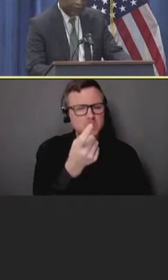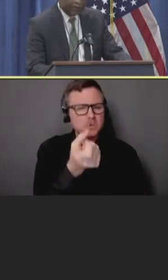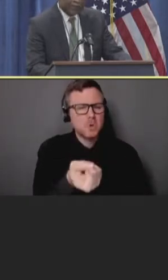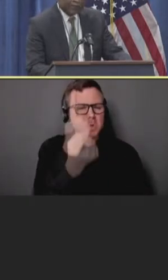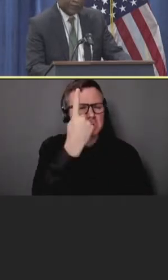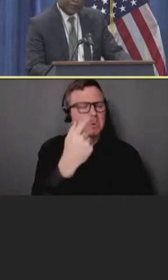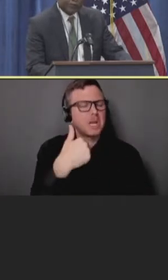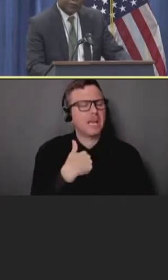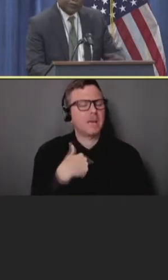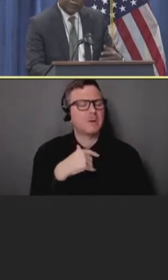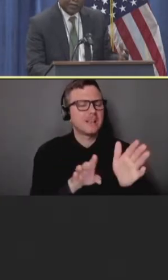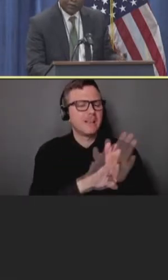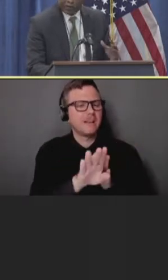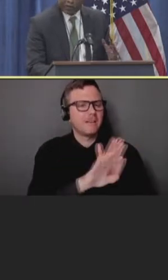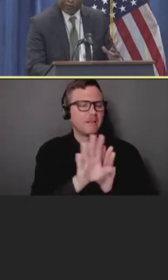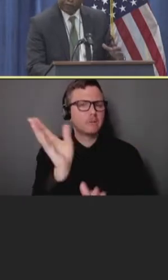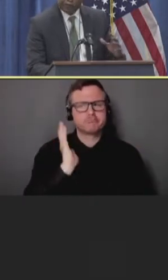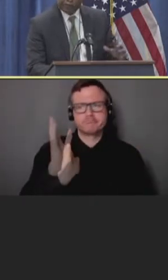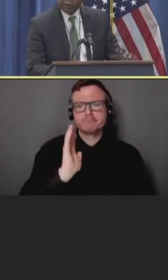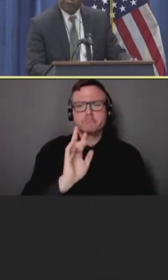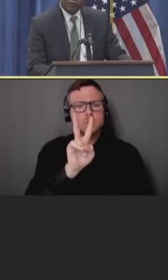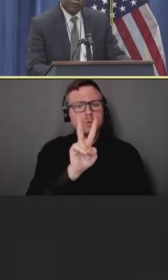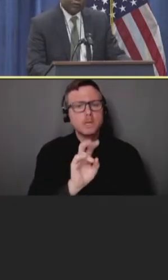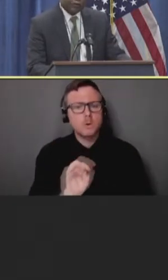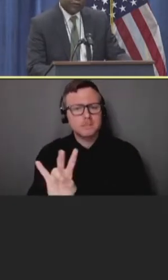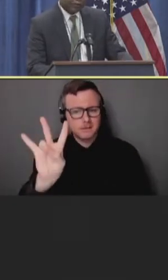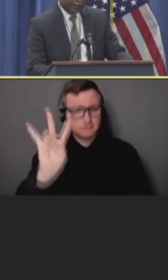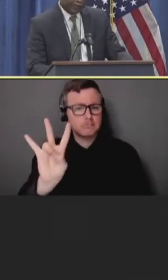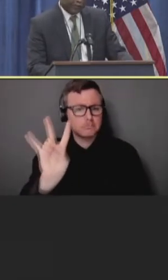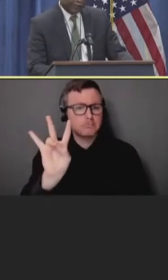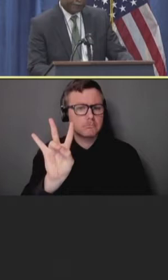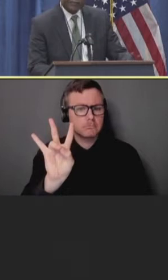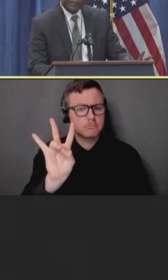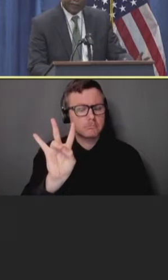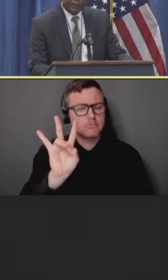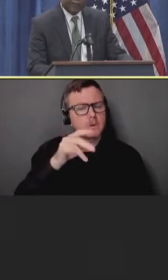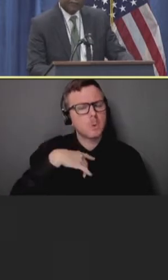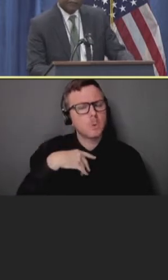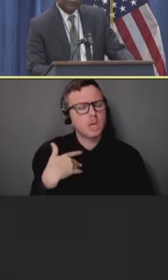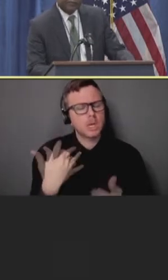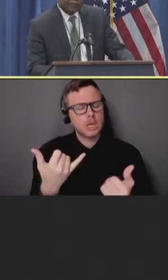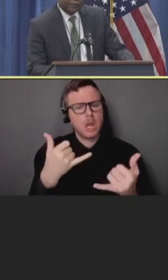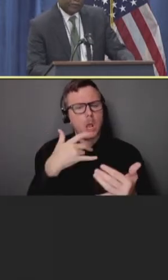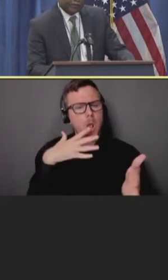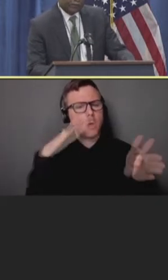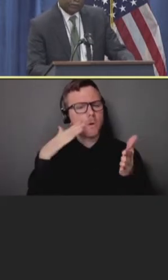And I think one of the things, particularly when we focus on the safety of this particular